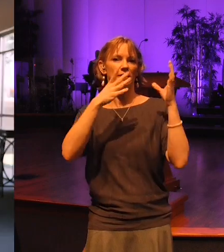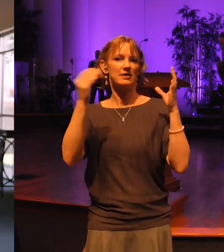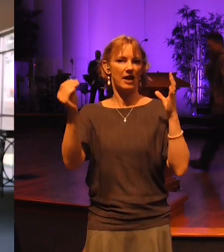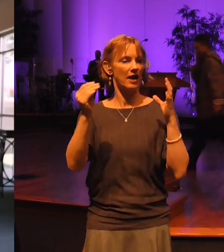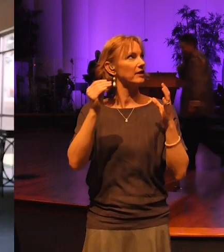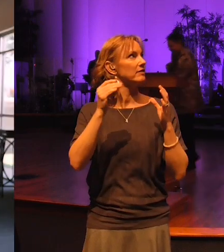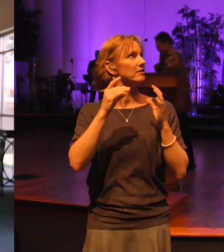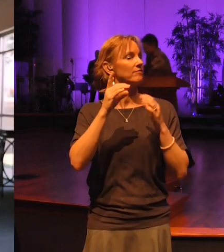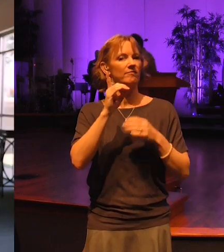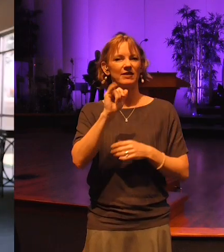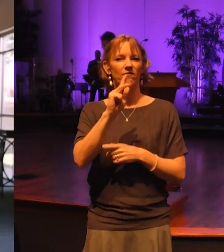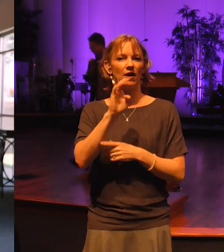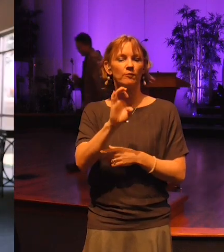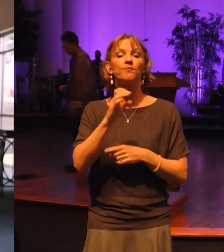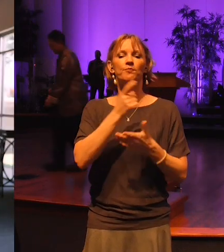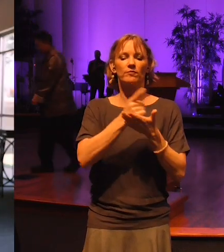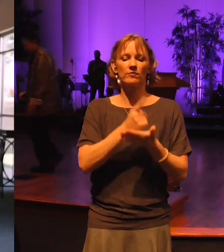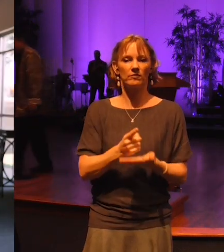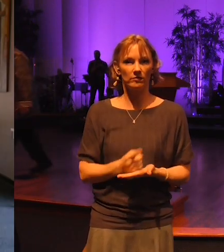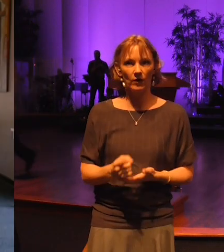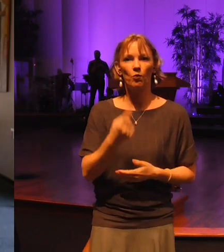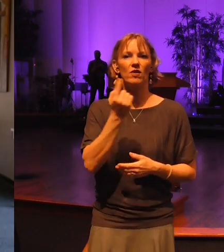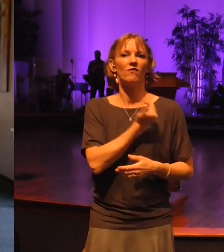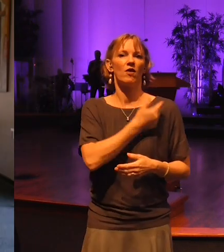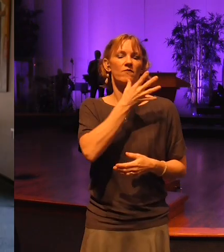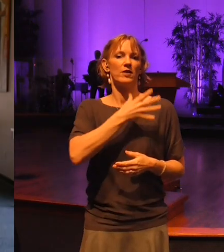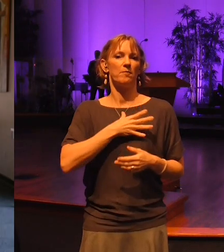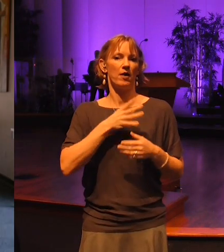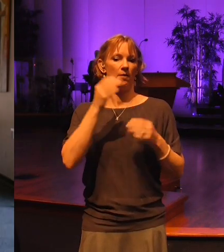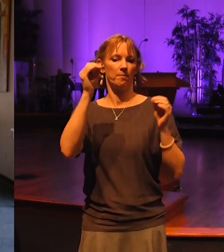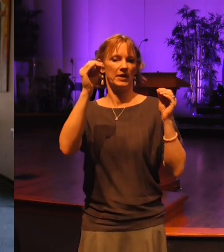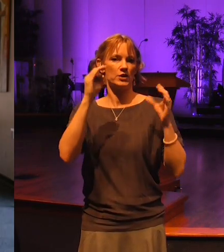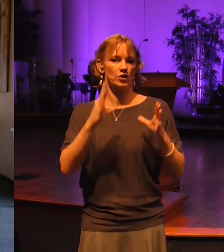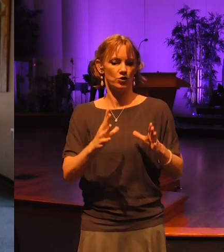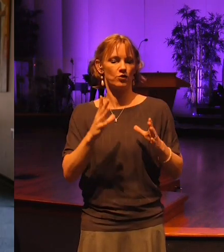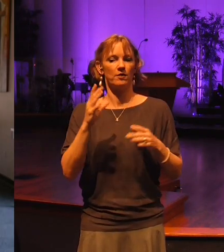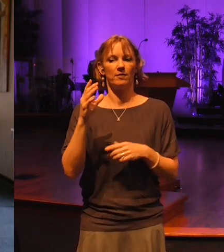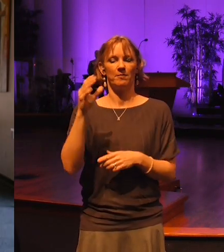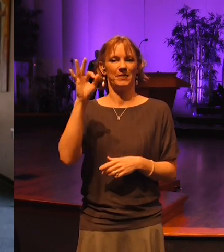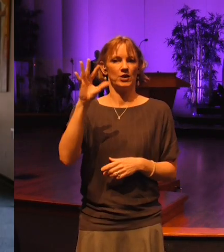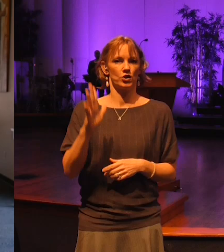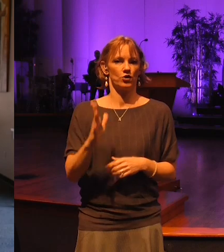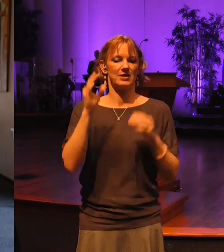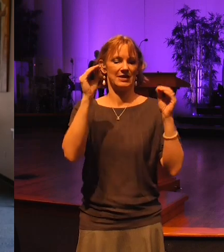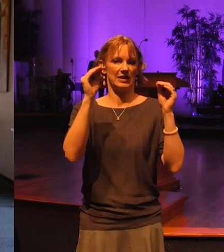each week is taught by one of our women ministers it explores the wisdom and spiritual impact of